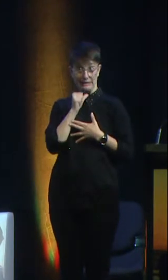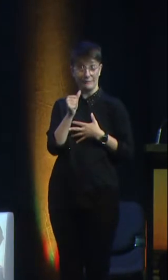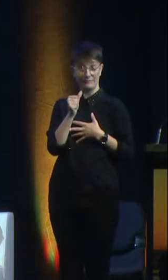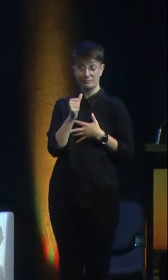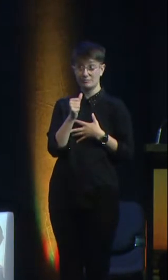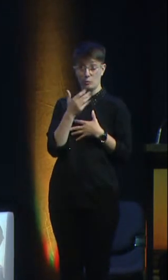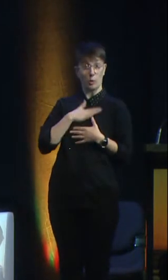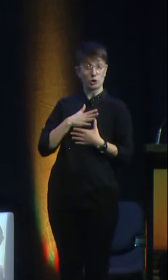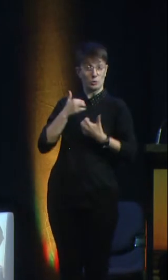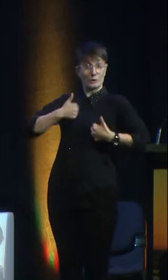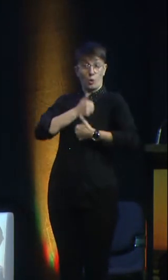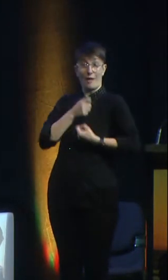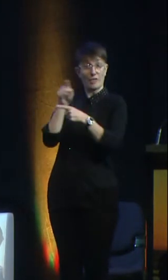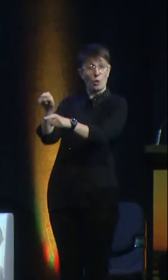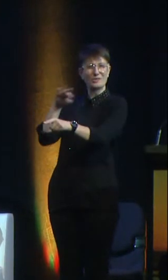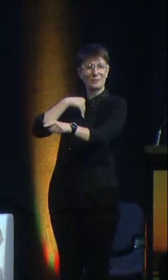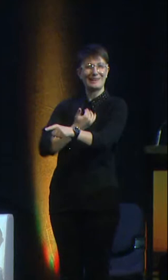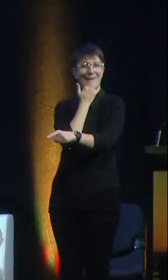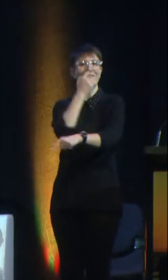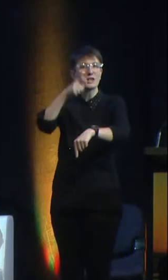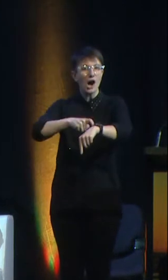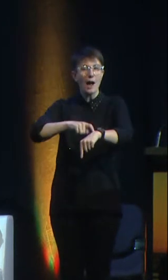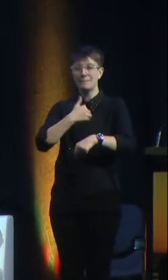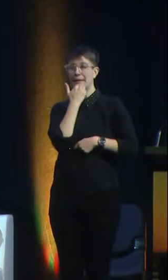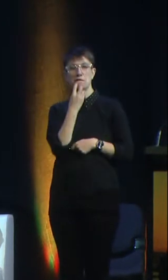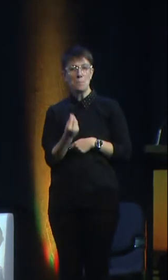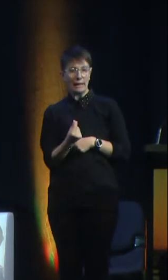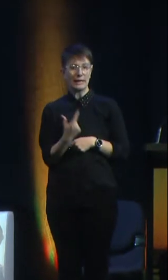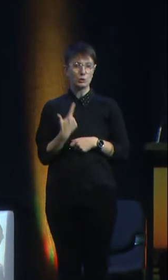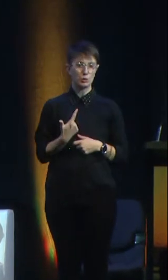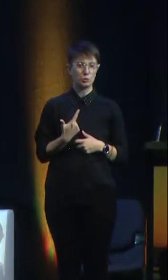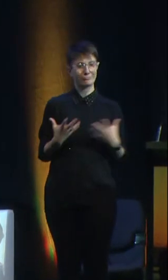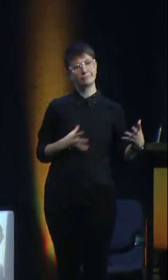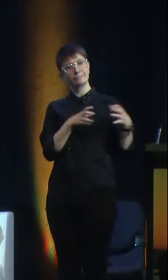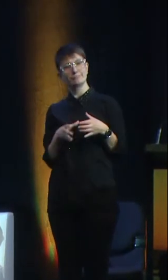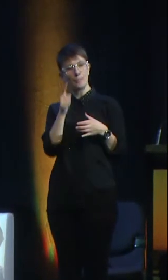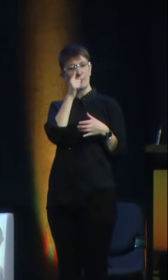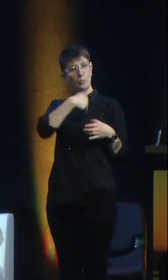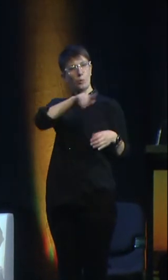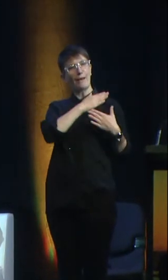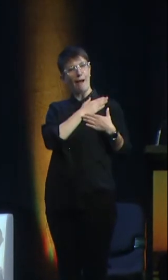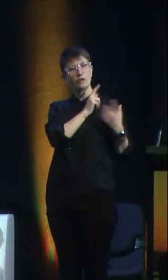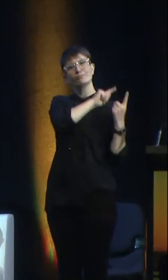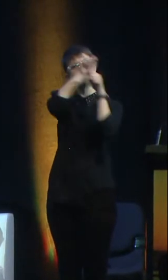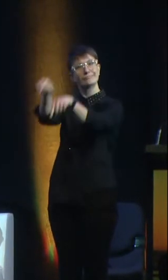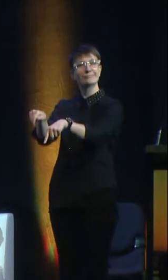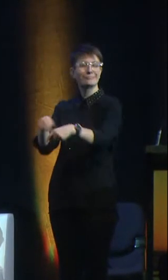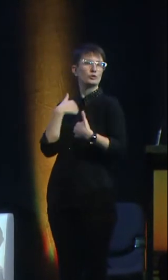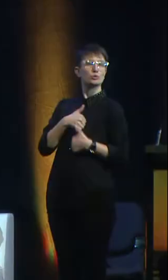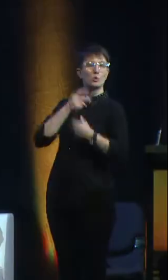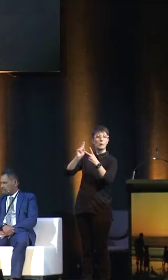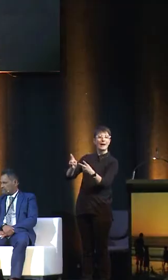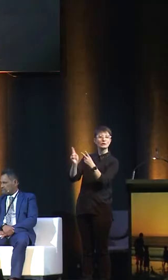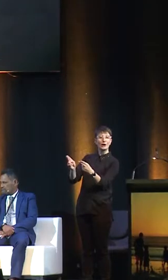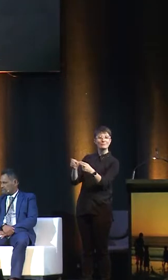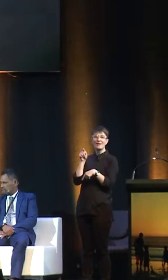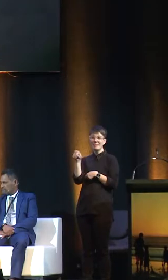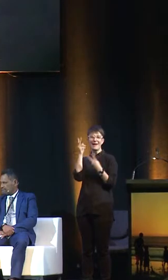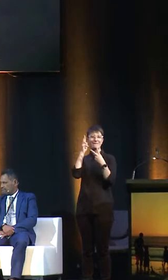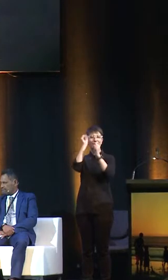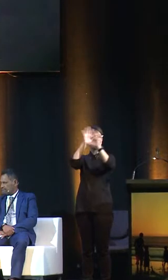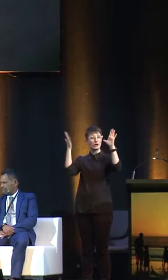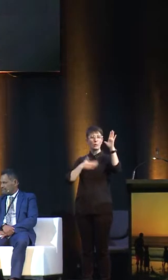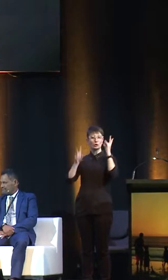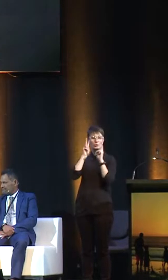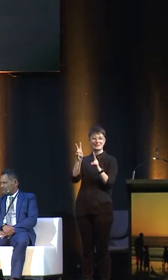to see become a reality. Grant: Thank You Jen, and I think a really